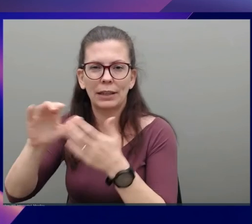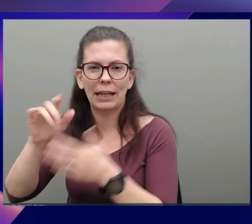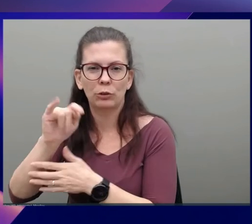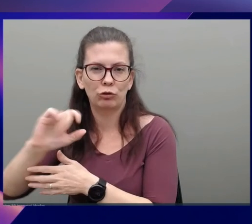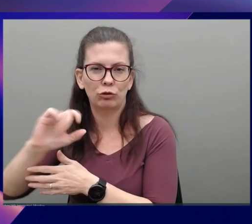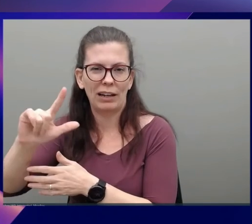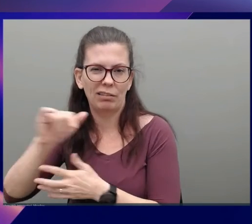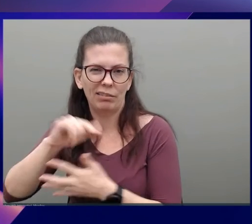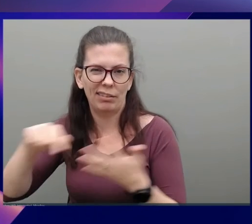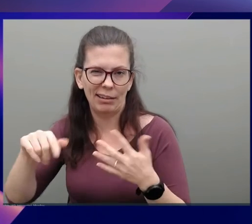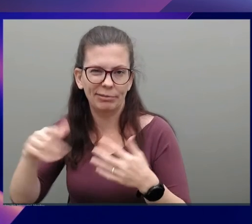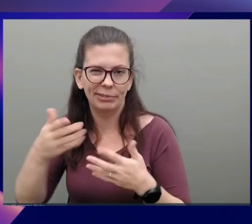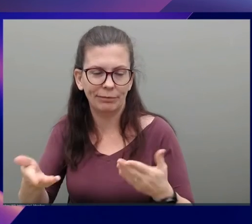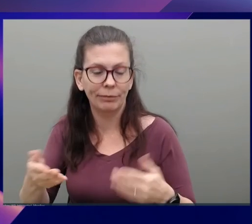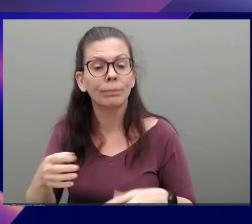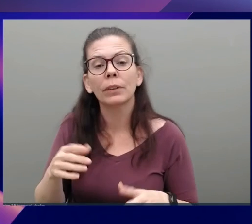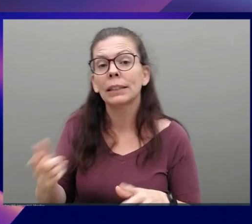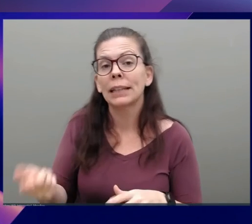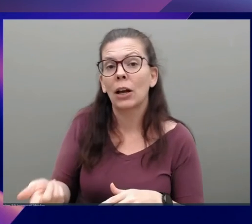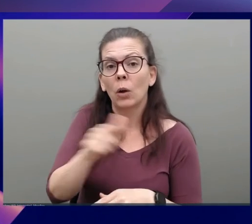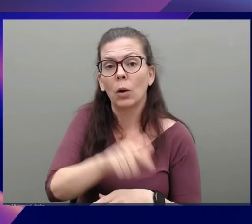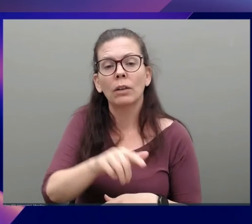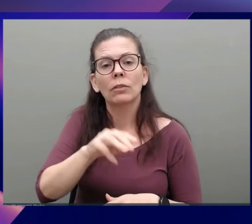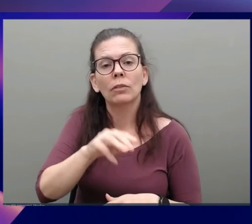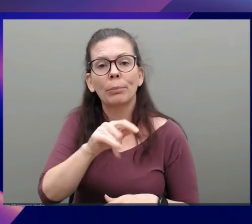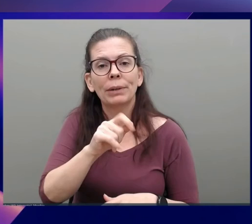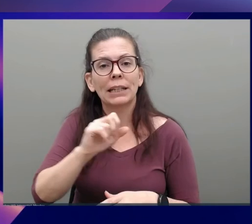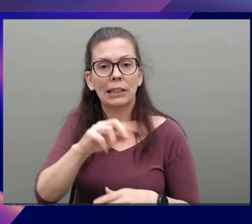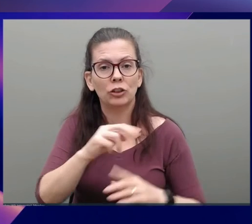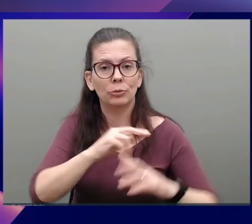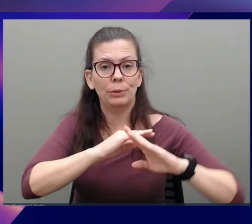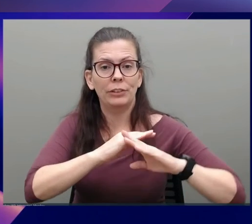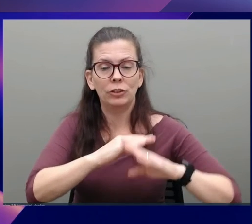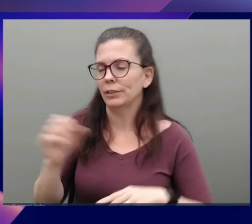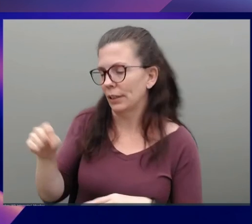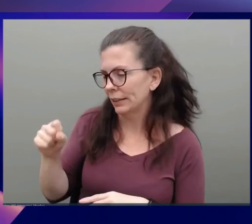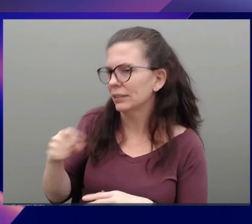but transitioning back to you in mitigation and prevention. So as we said, yeah, one of the mitigations for this is